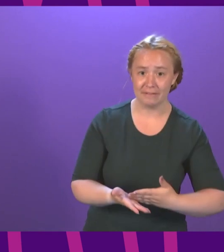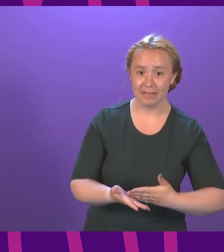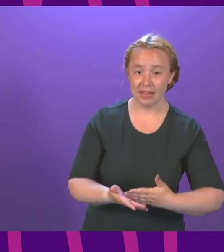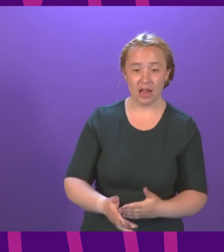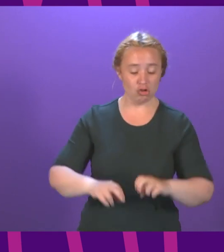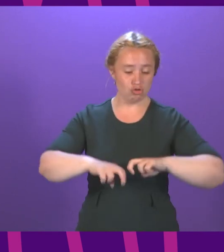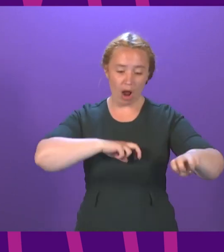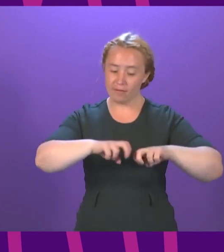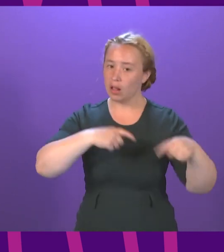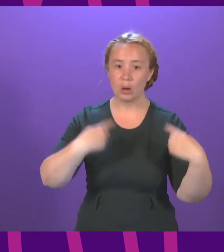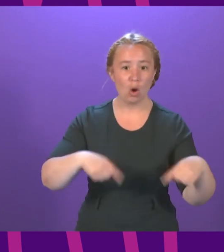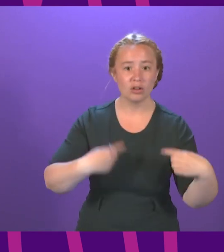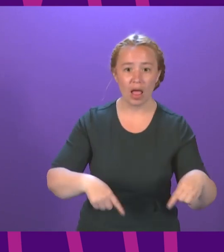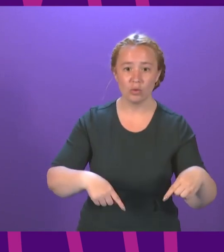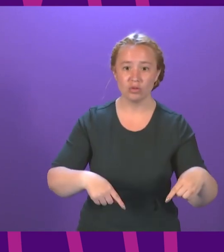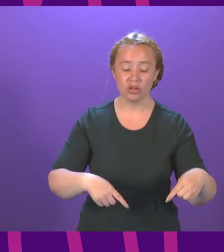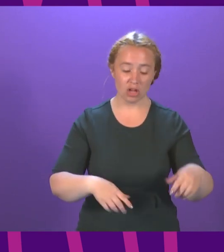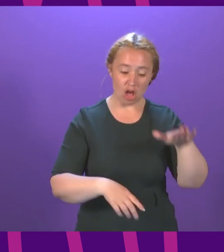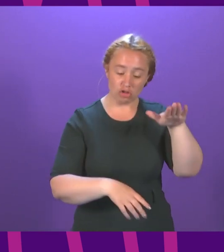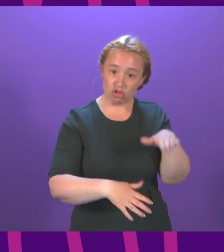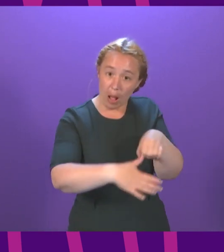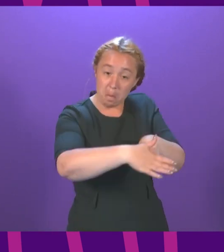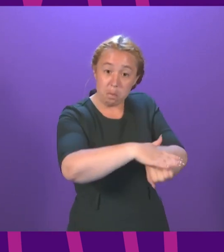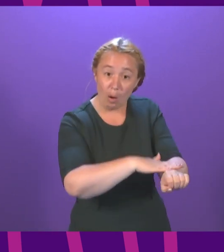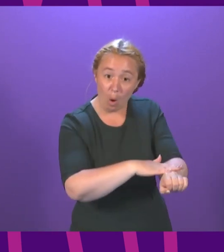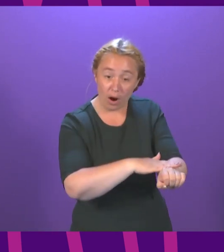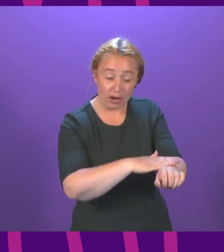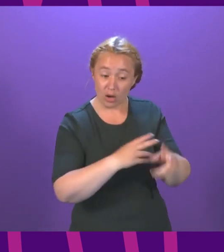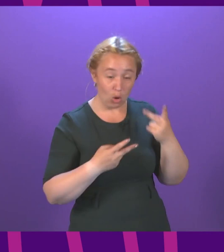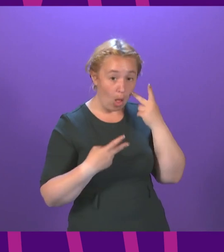people to miss the births of their children and the final moments of a loved one’s life.